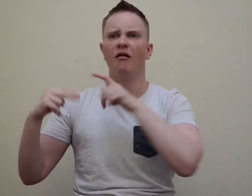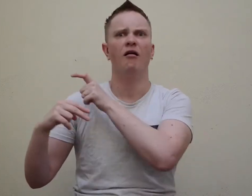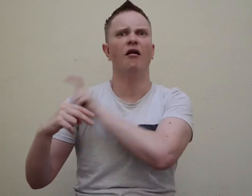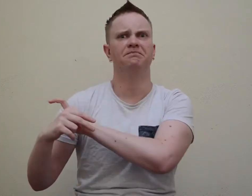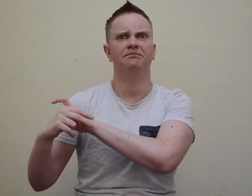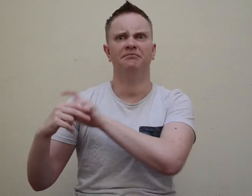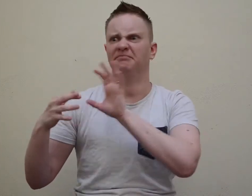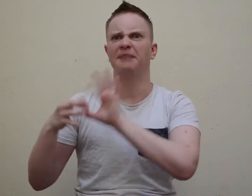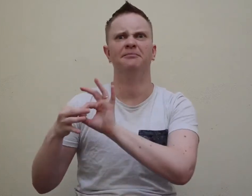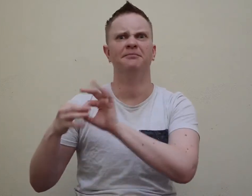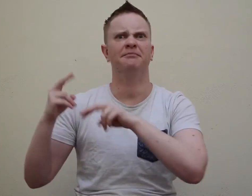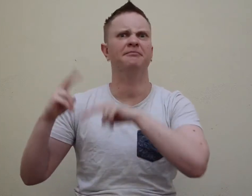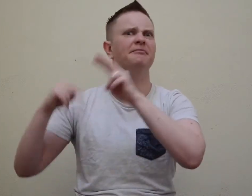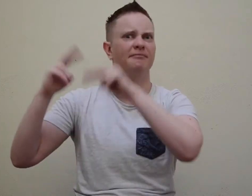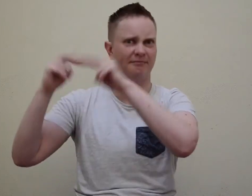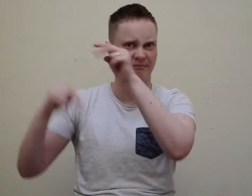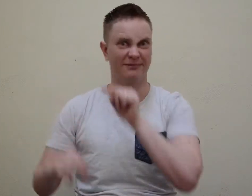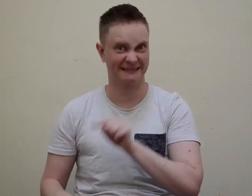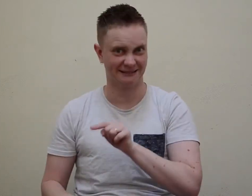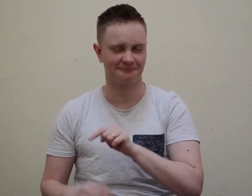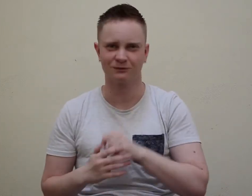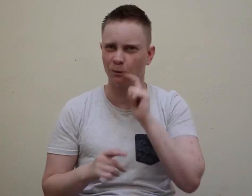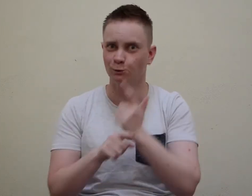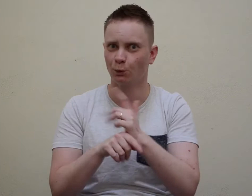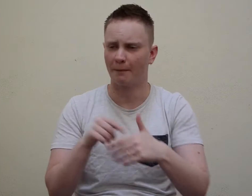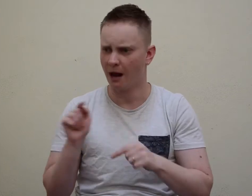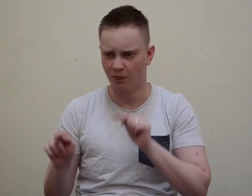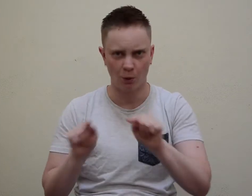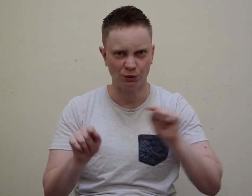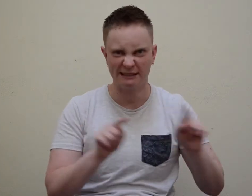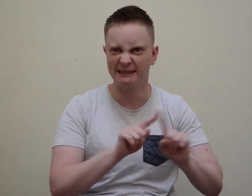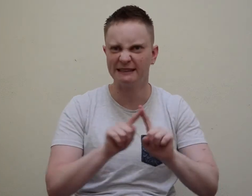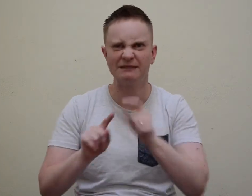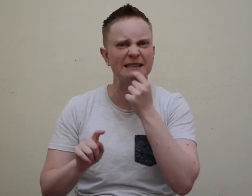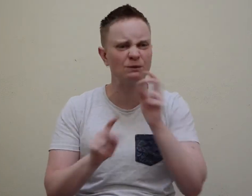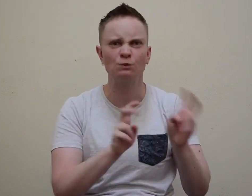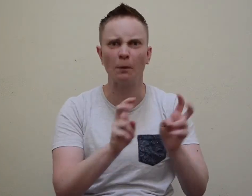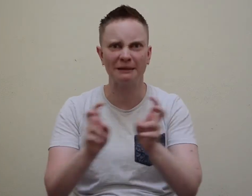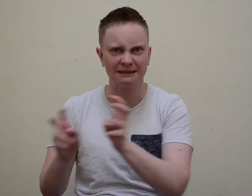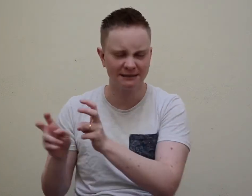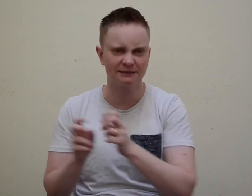to develop an understanding and a stronger bond from there. So, I'm gonna talk about a few of those things.